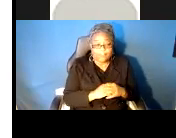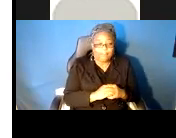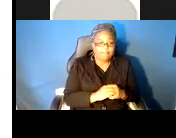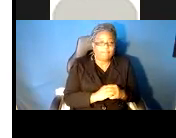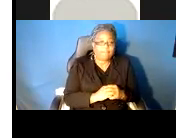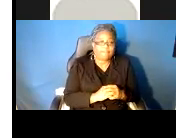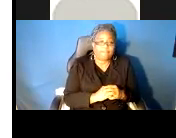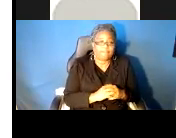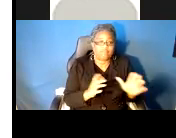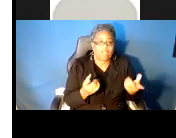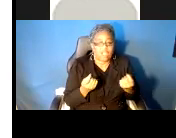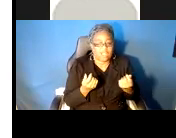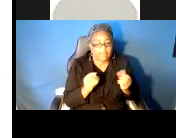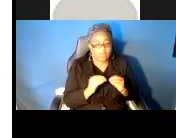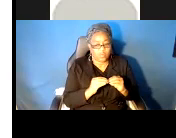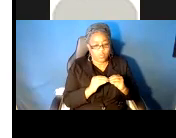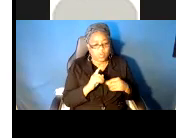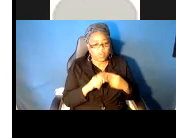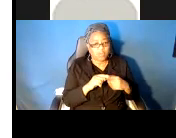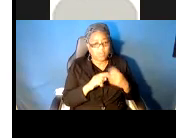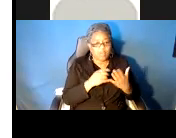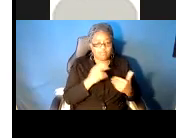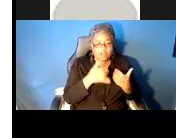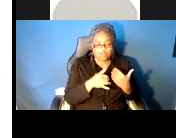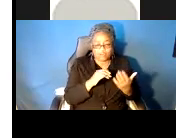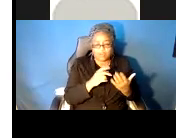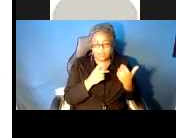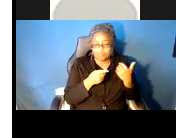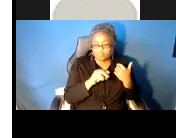So a little bit more about what a project or program could be.